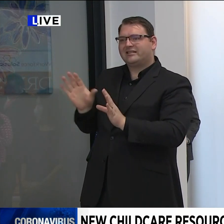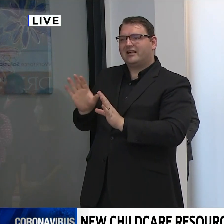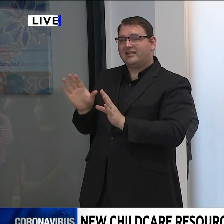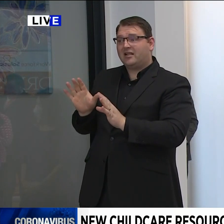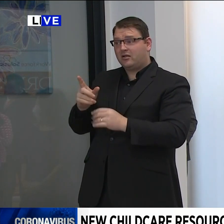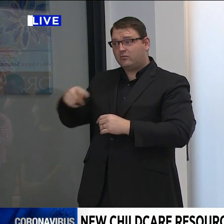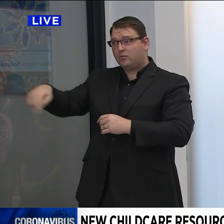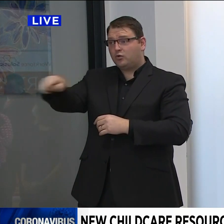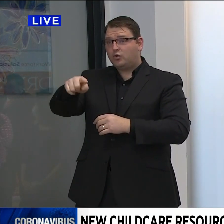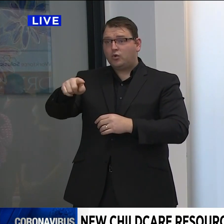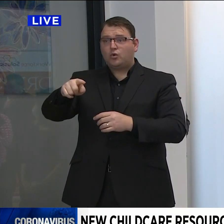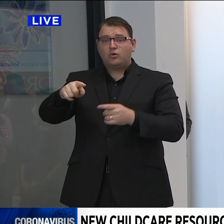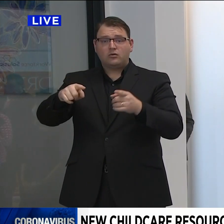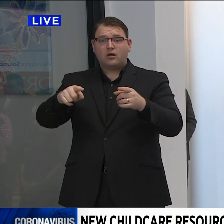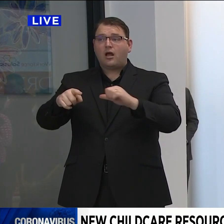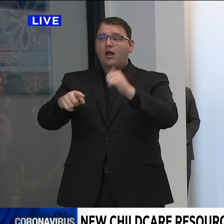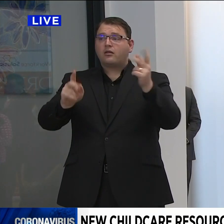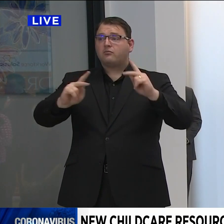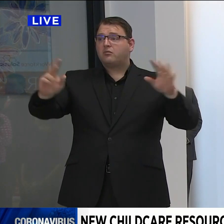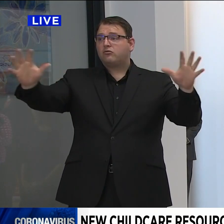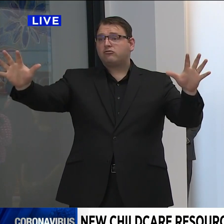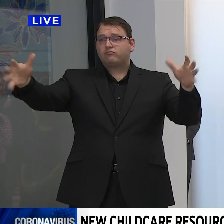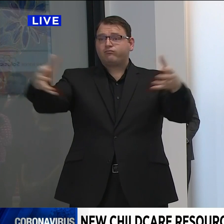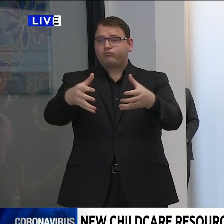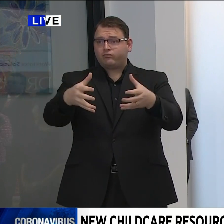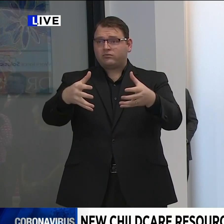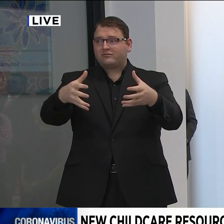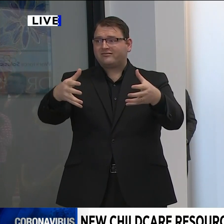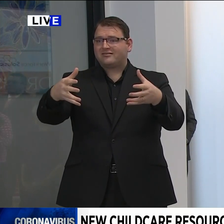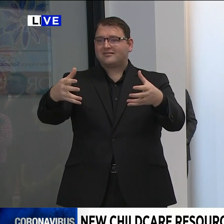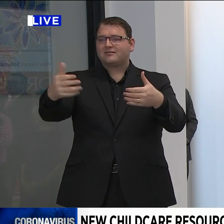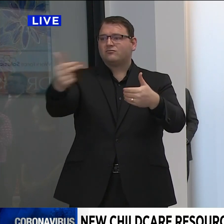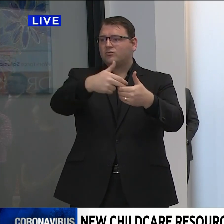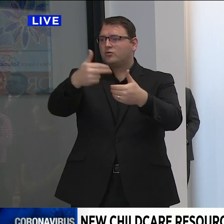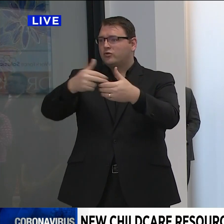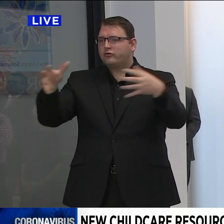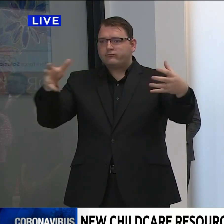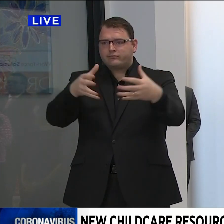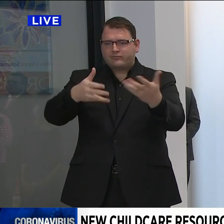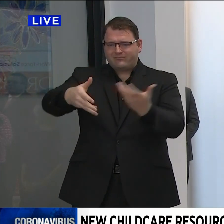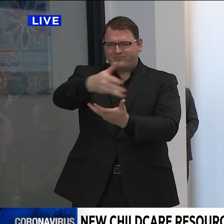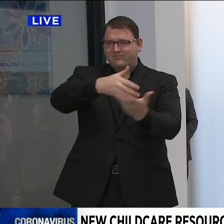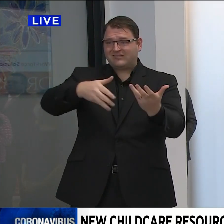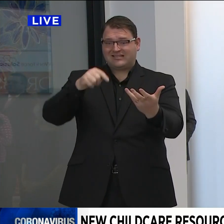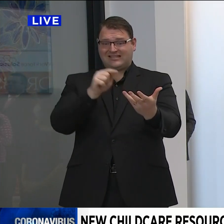it’s not too many, but there are still out there. I know. are still out there. I know. Palm Sunday was this past Palm Sunday was this past Sunday in anyone who went to